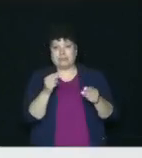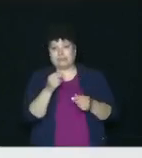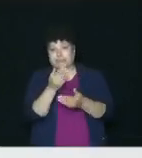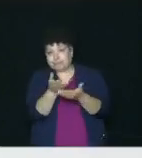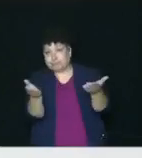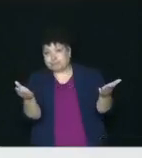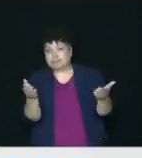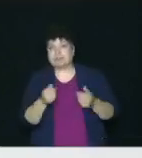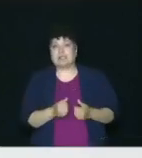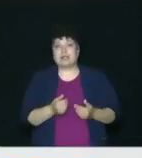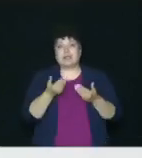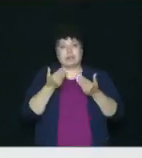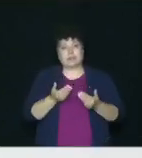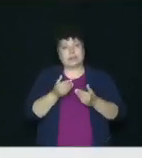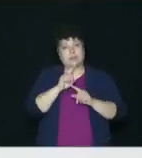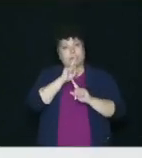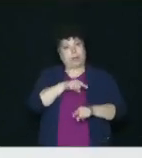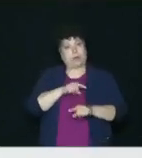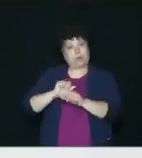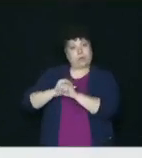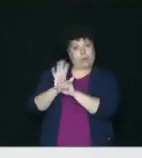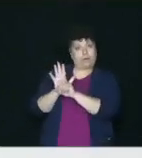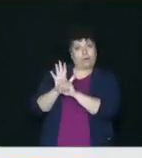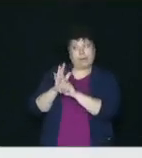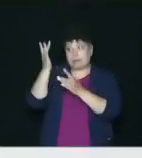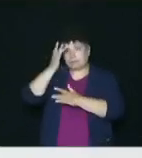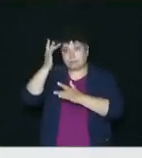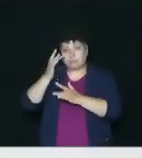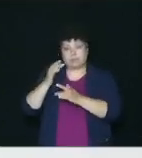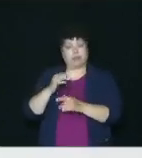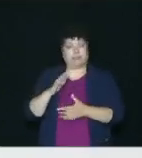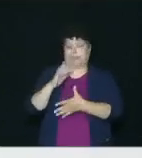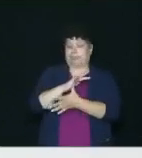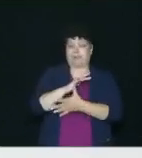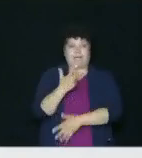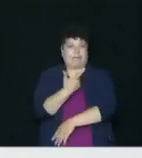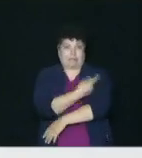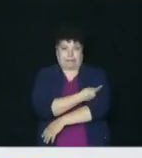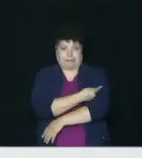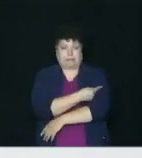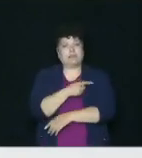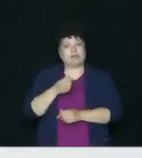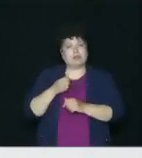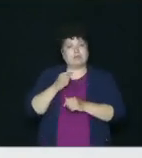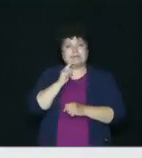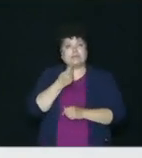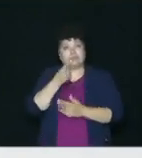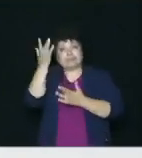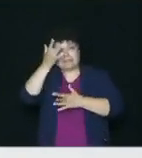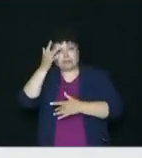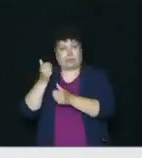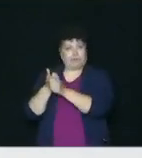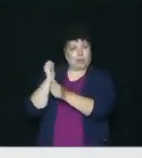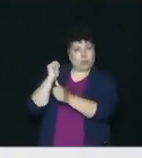THANK YOU DOCTOR. I WOULD LIKE TO SAY HELLO TO ALL.